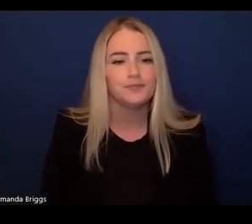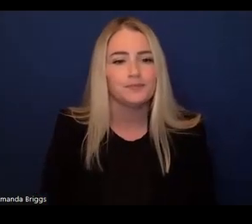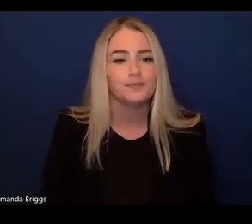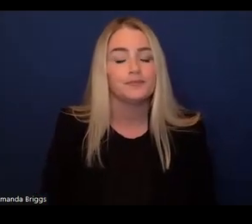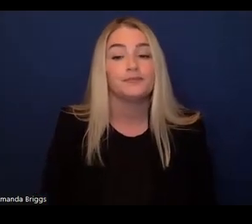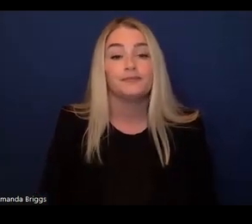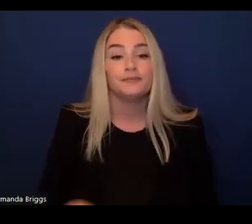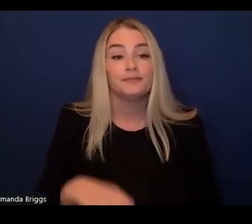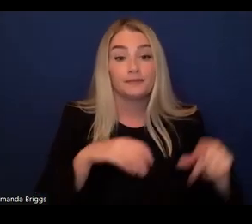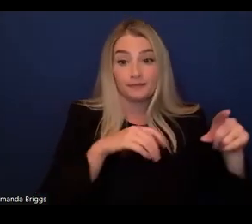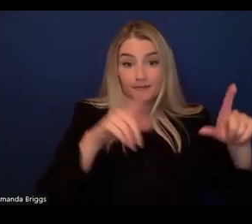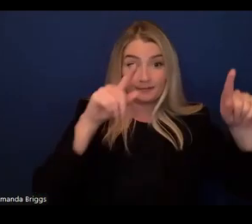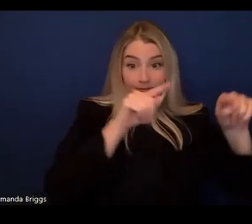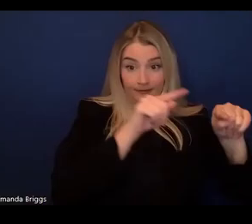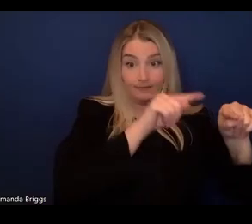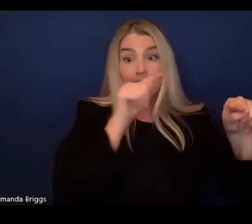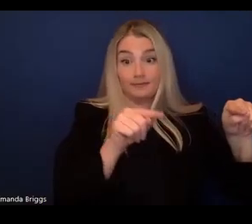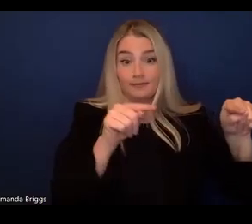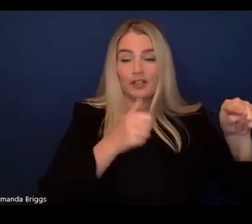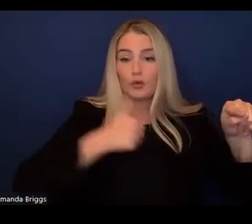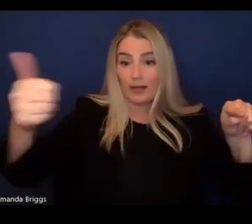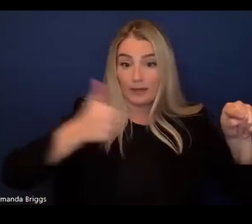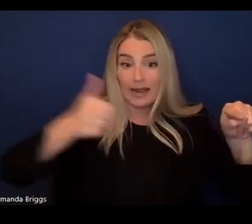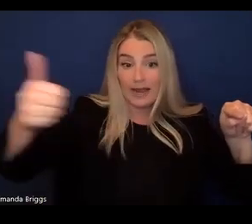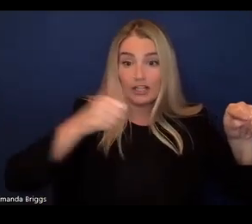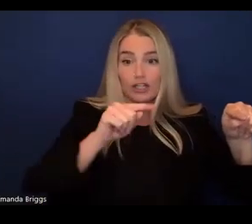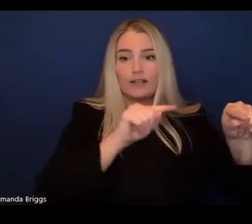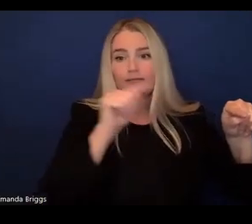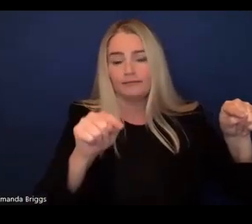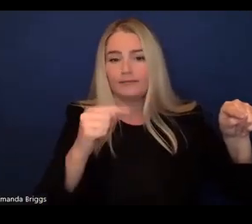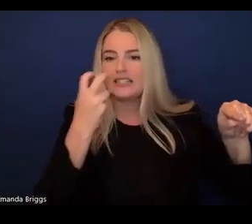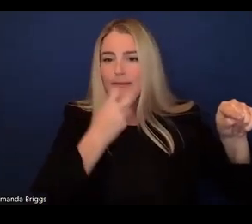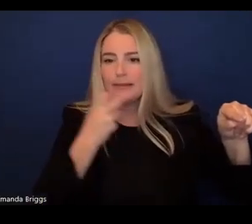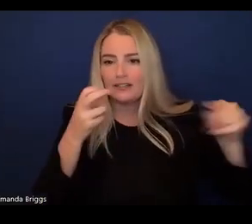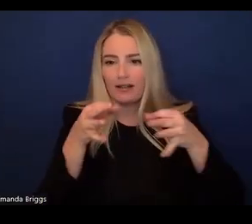In addition, there's transportation, speech and language services,